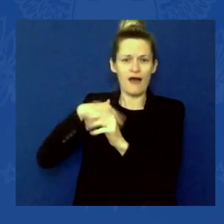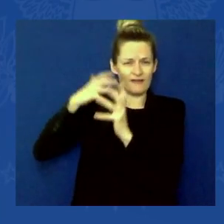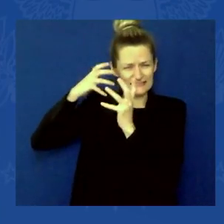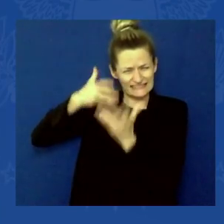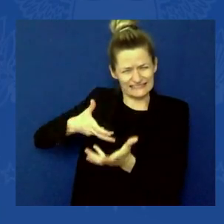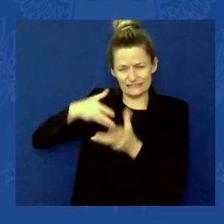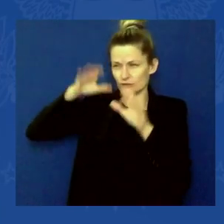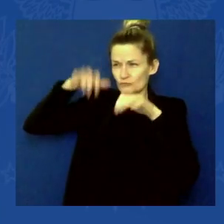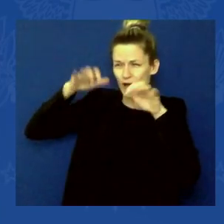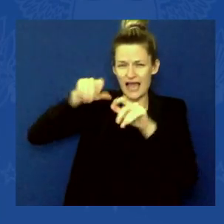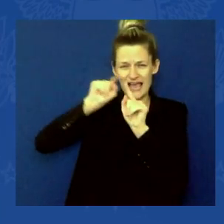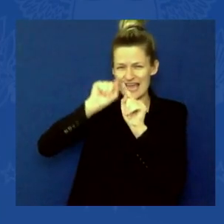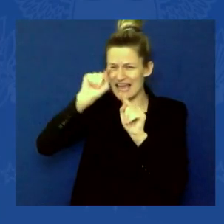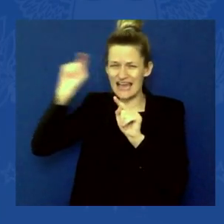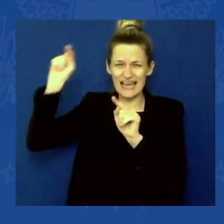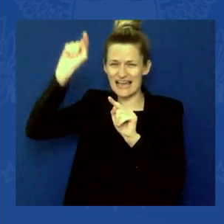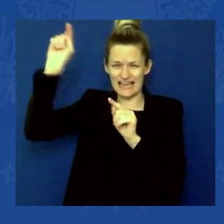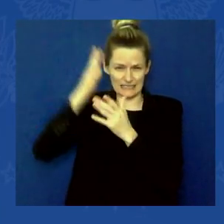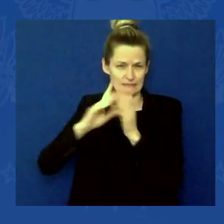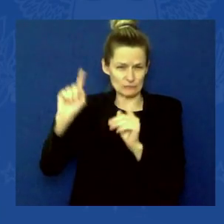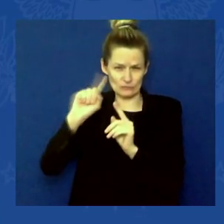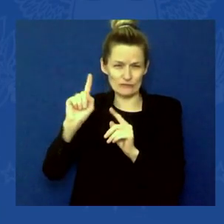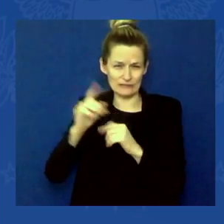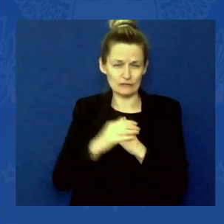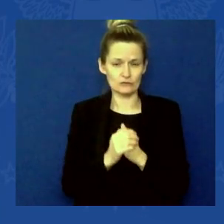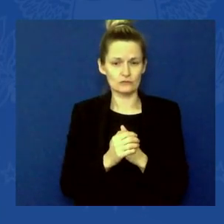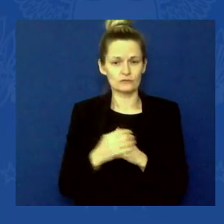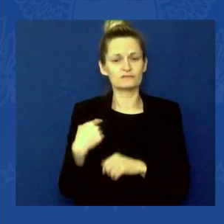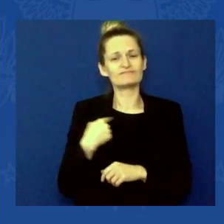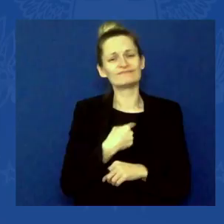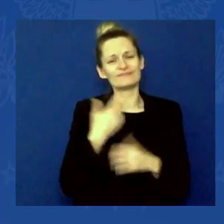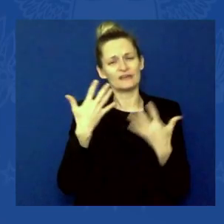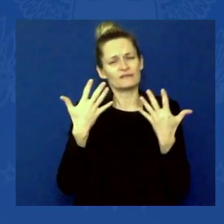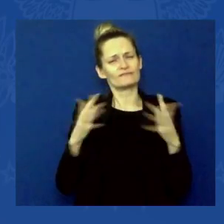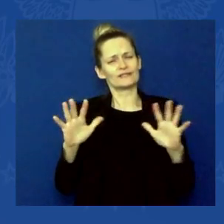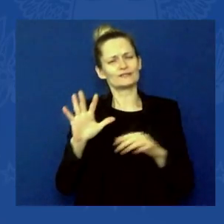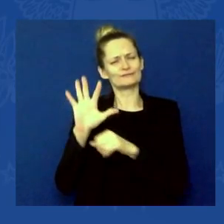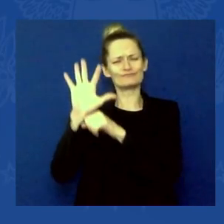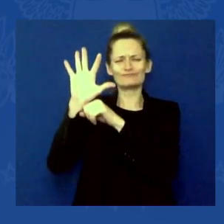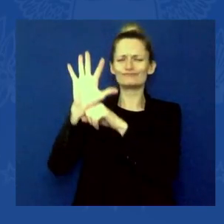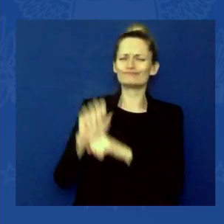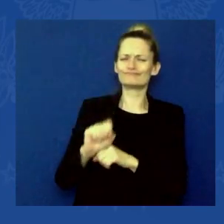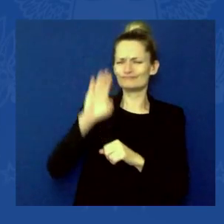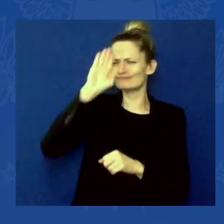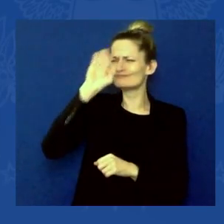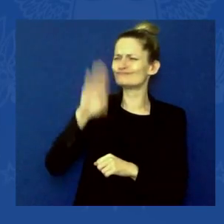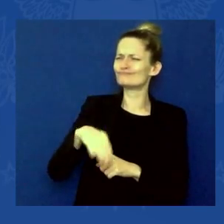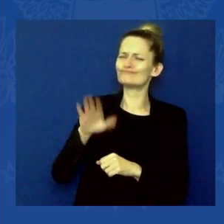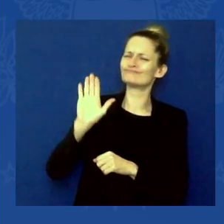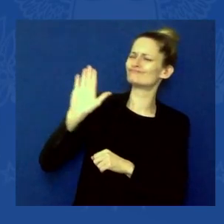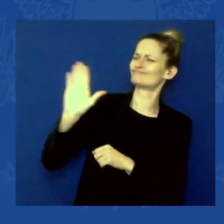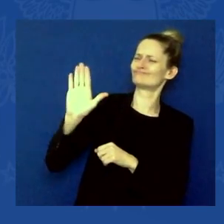with some tough weather, this storm has the potential for widespread consequences across the region,